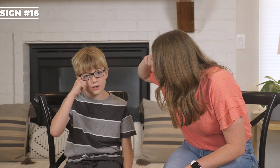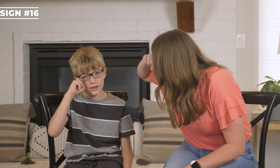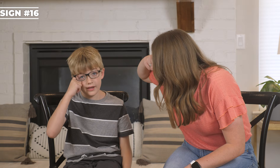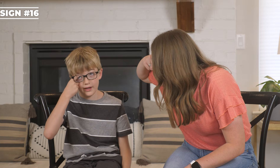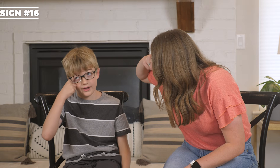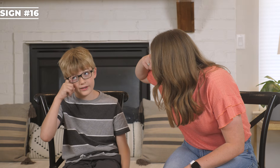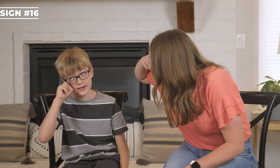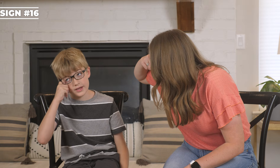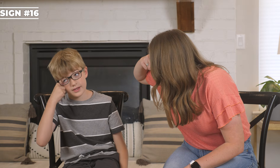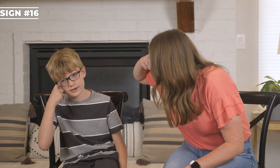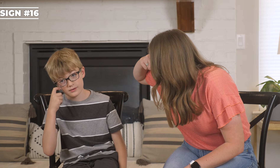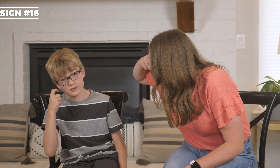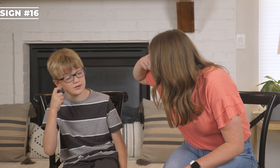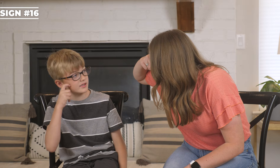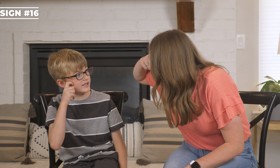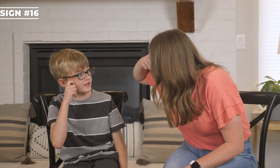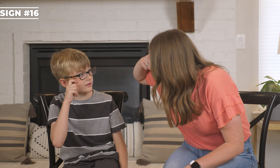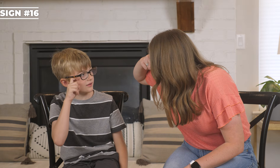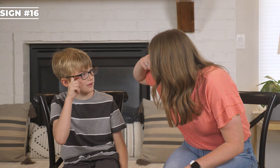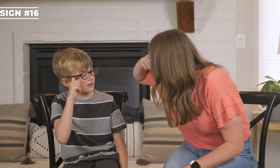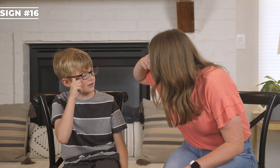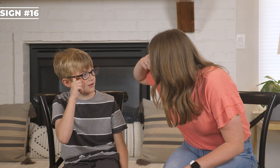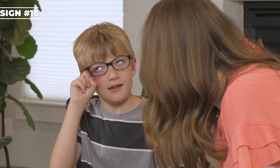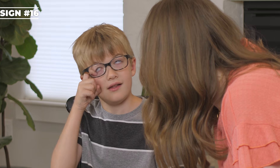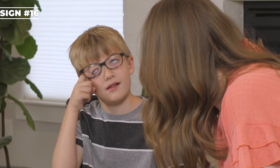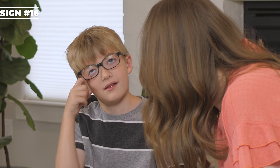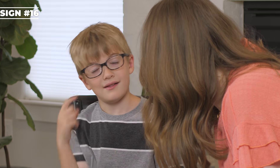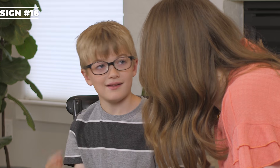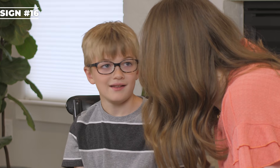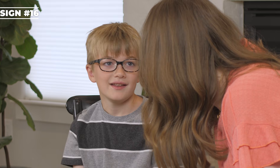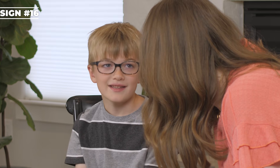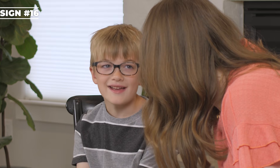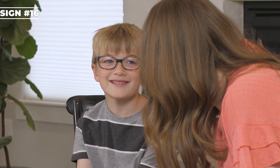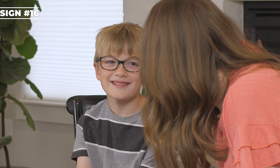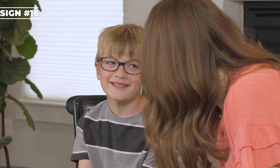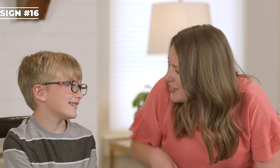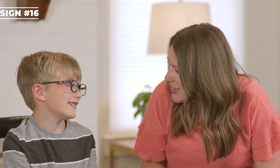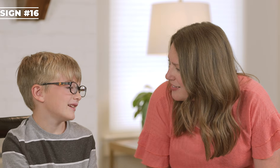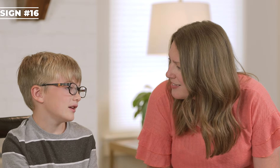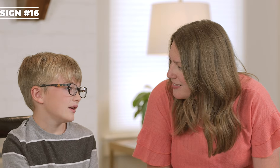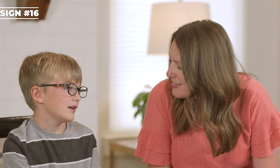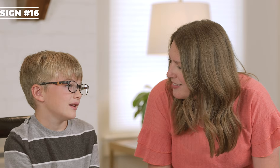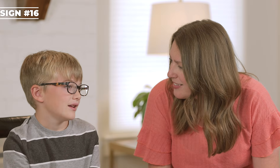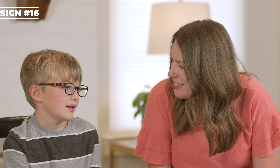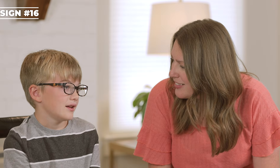Because onions make you cry. Did you know that? Yes. You did.